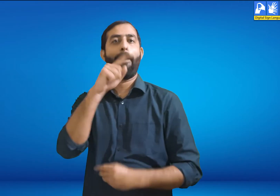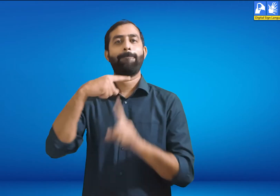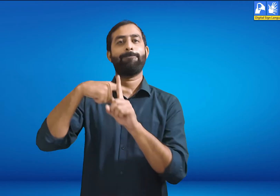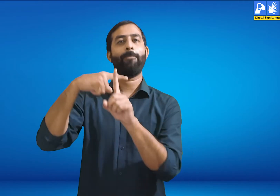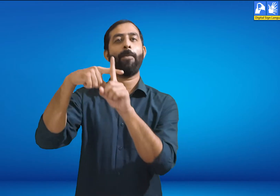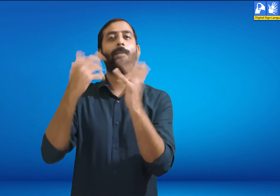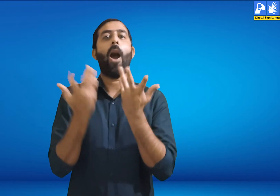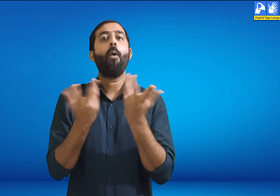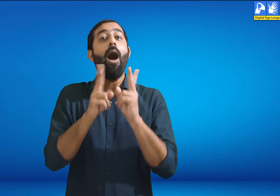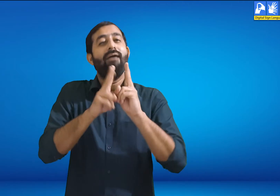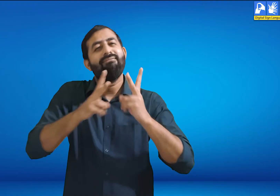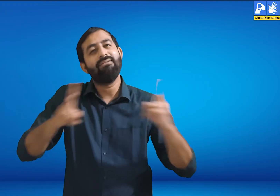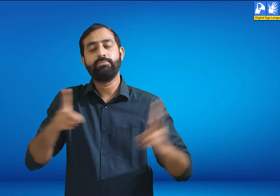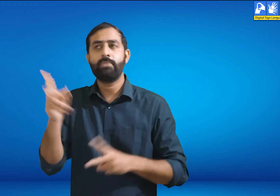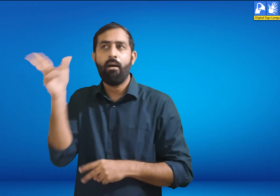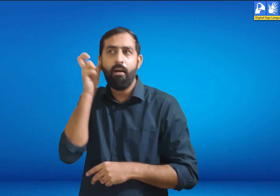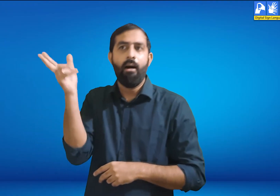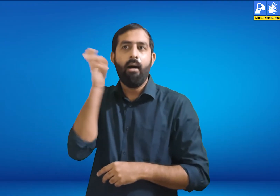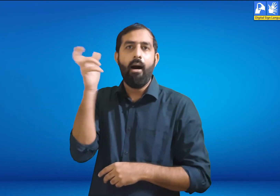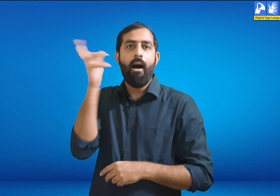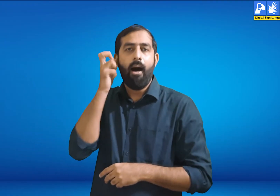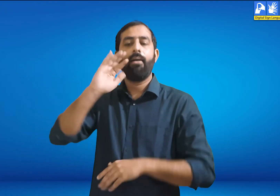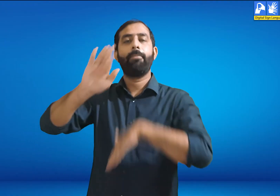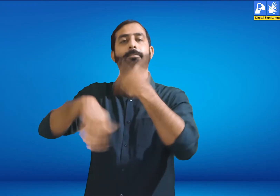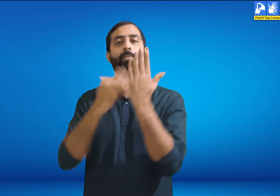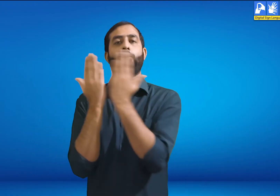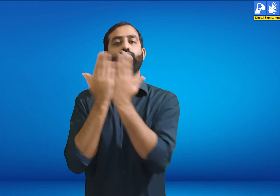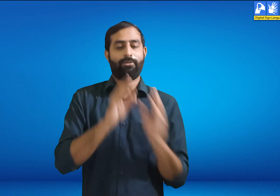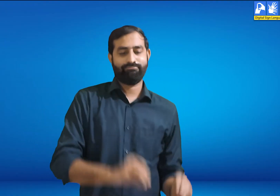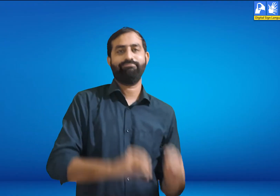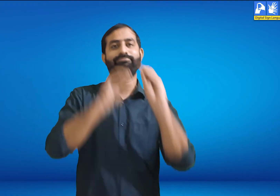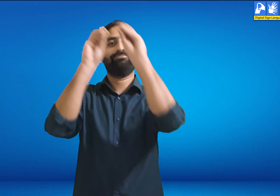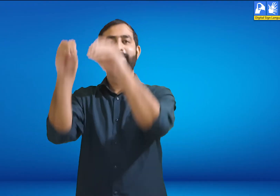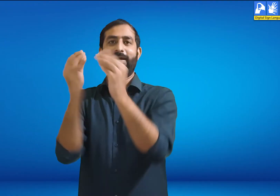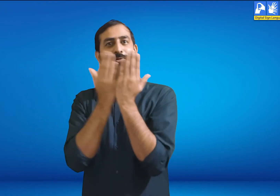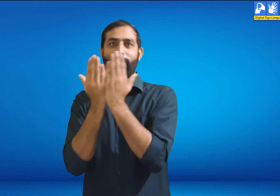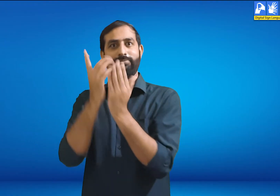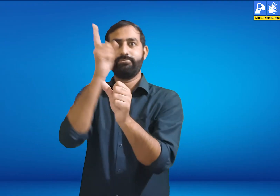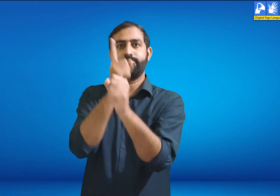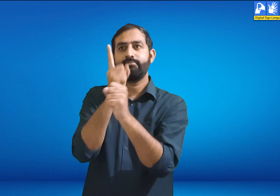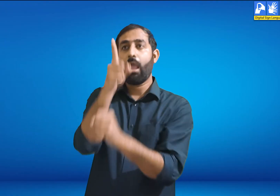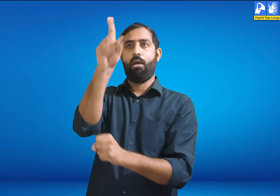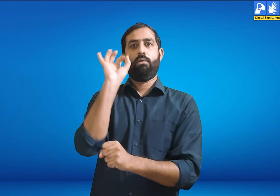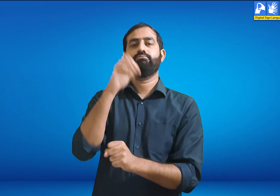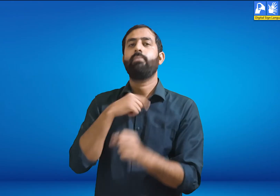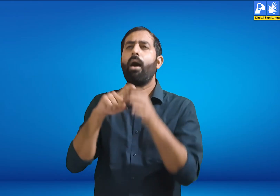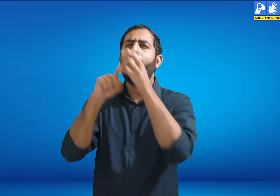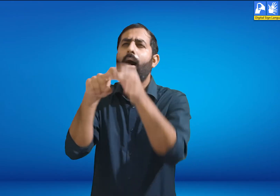After acquiring basic language and understanding concepts, and when a child enters school,